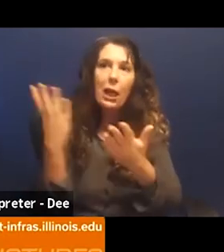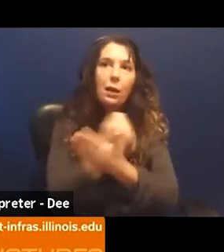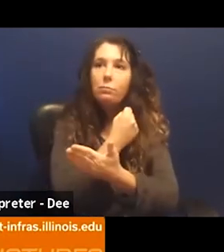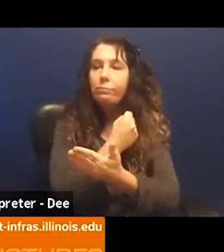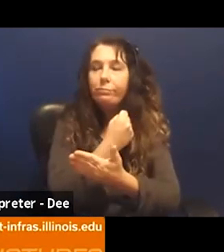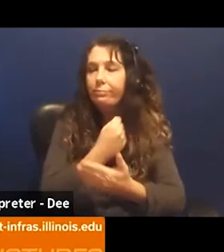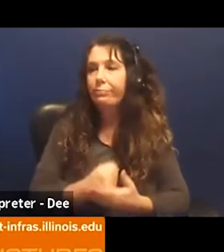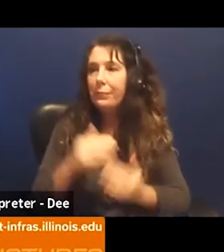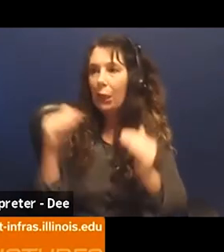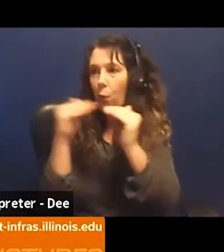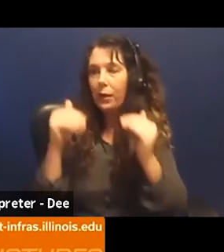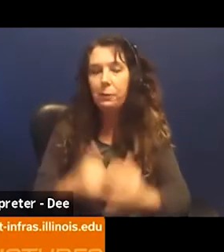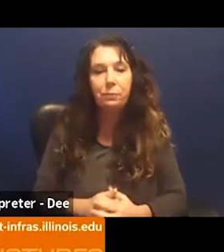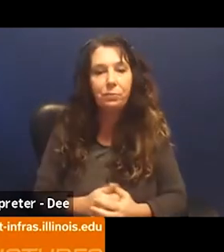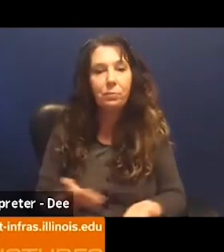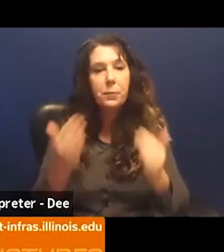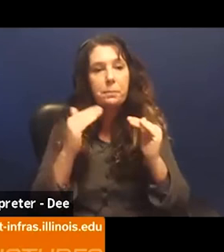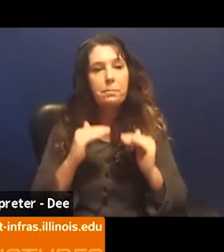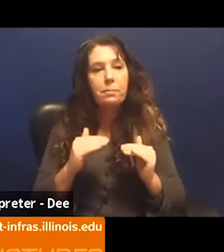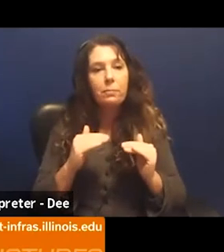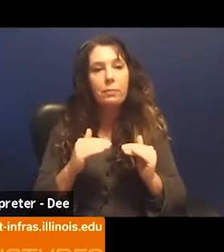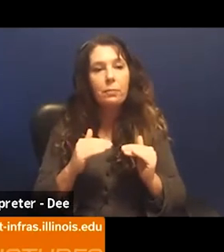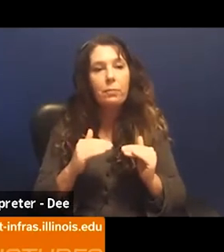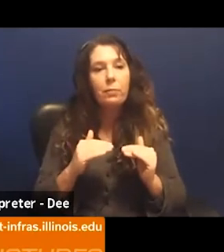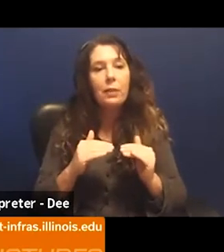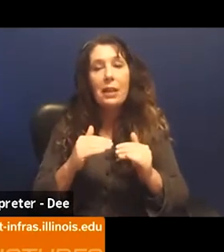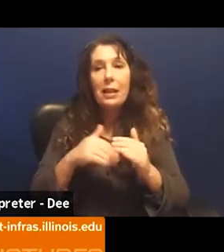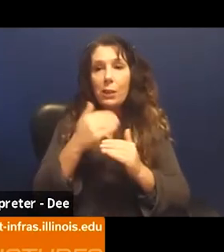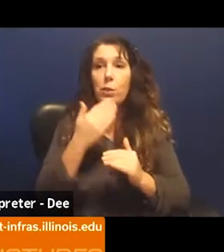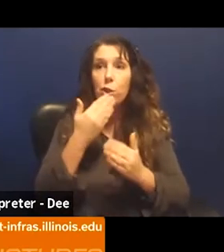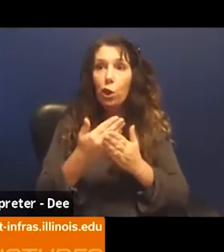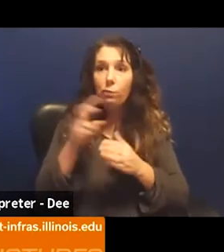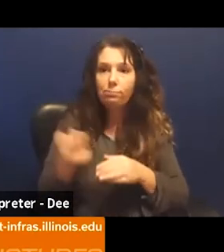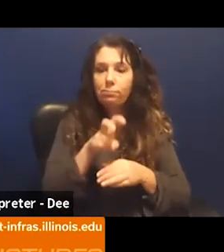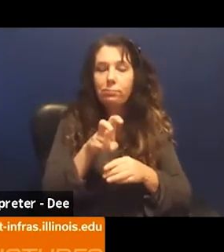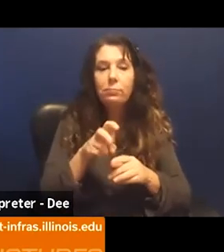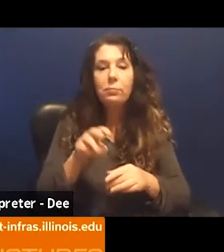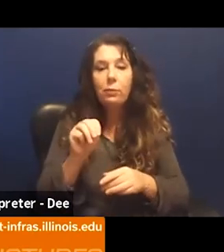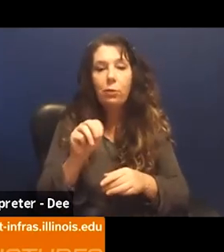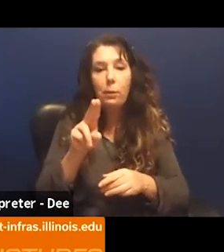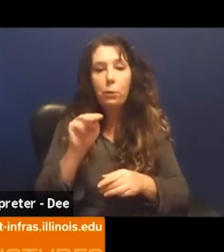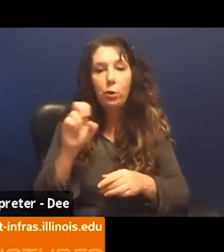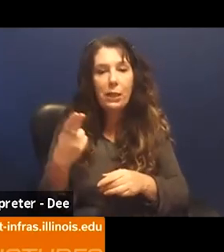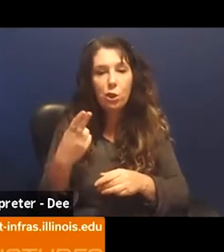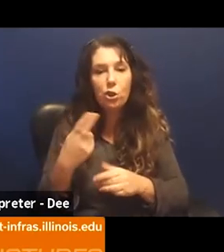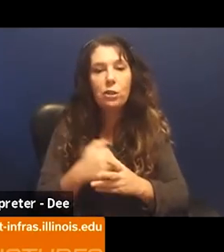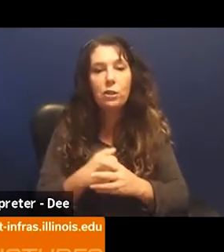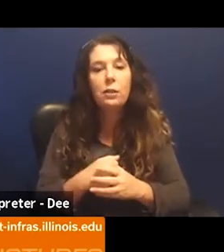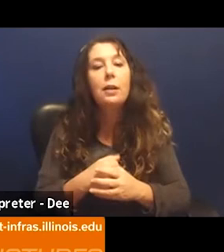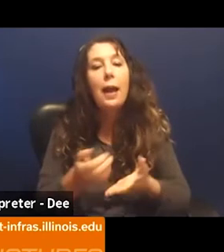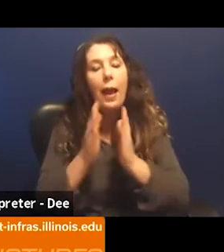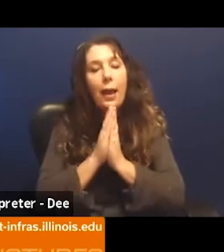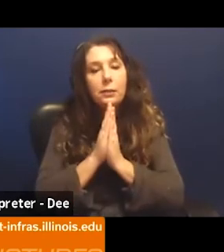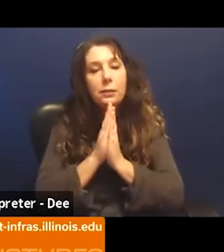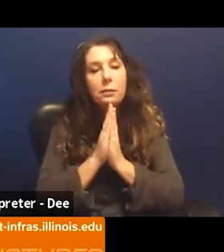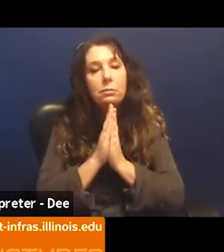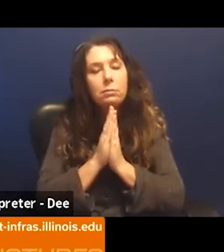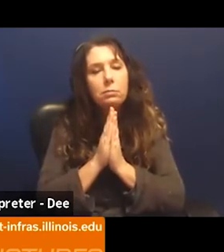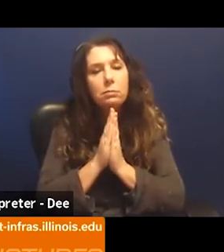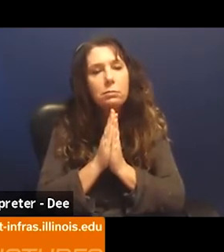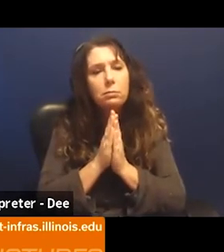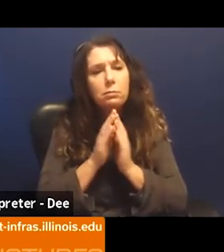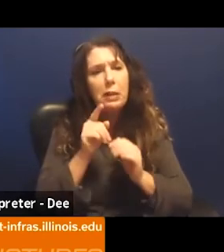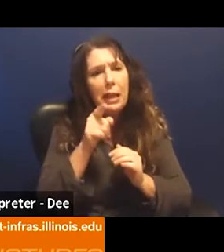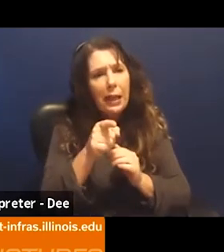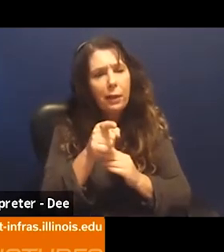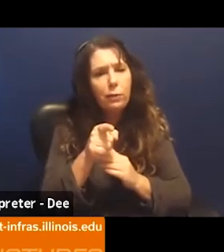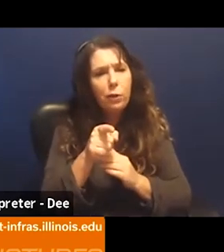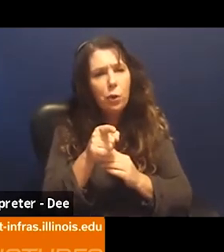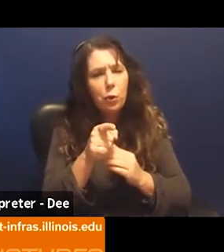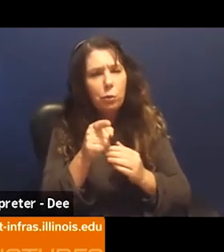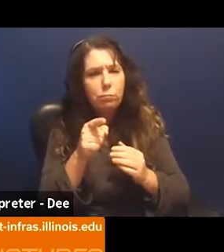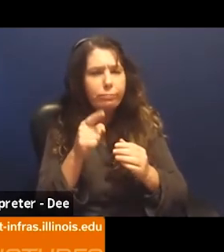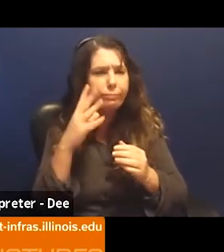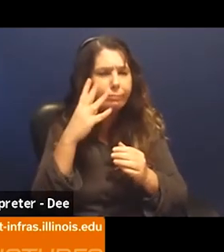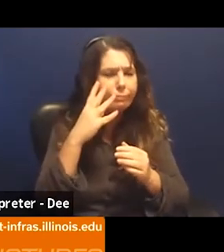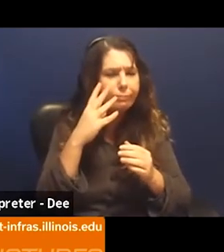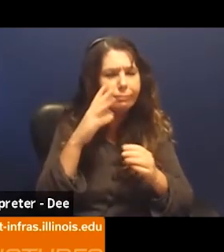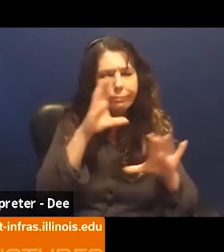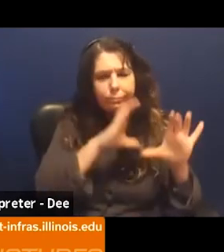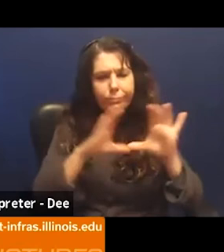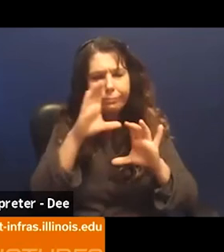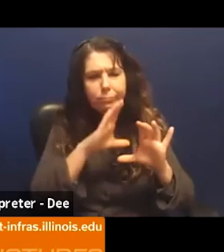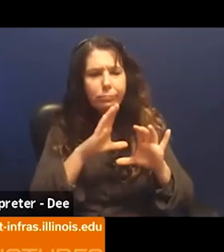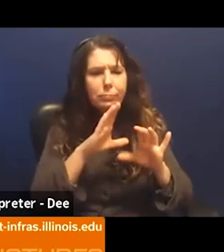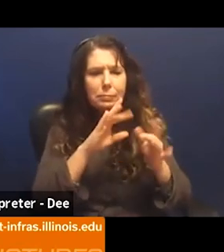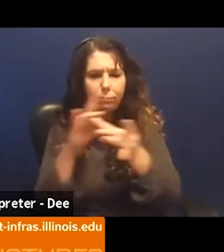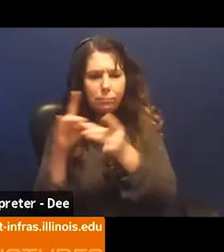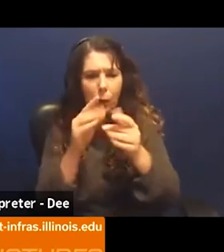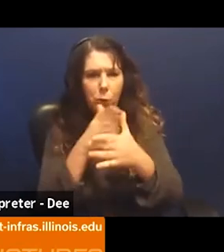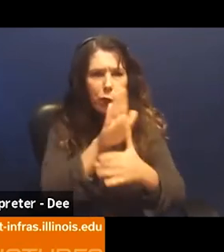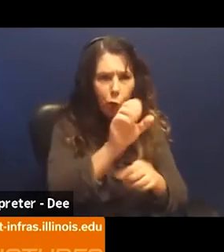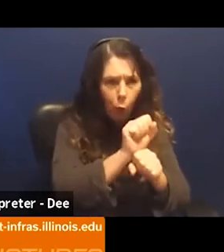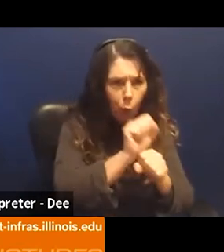Okay, next question is actually a good segue from the previous one, it comes from Monique Walter Puri, who asks if you have explored congruence between your work and other words going on and saw the other words dimension, our data and society, the inner